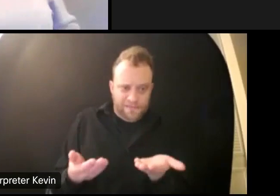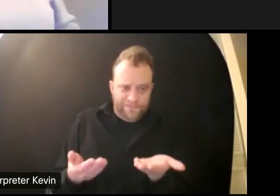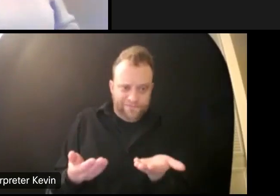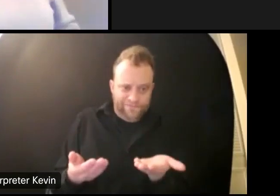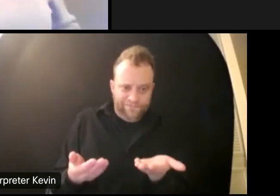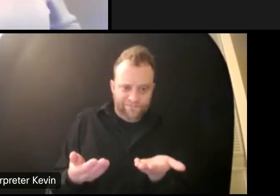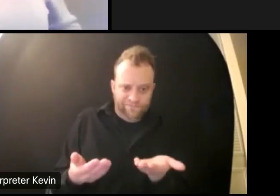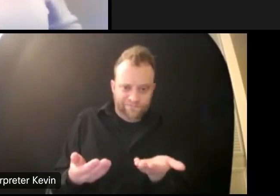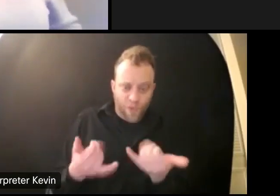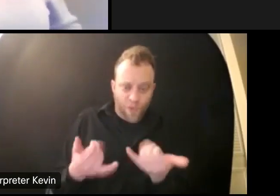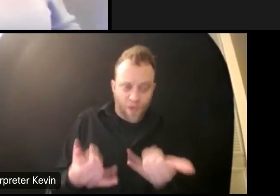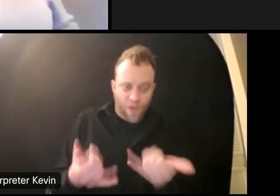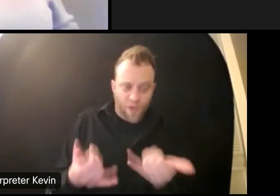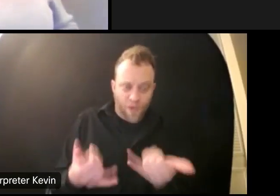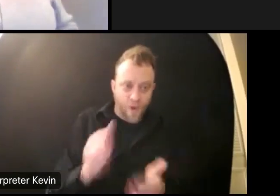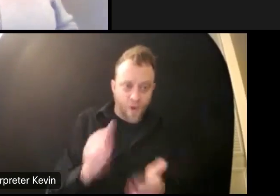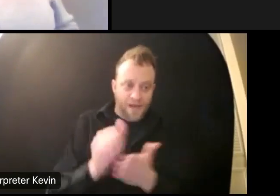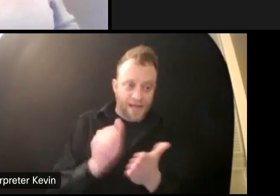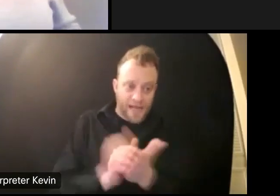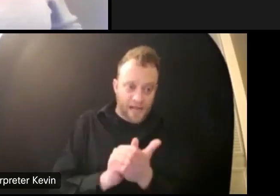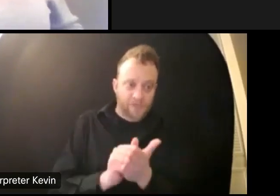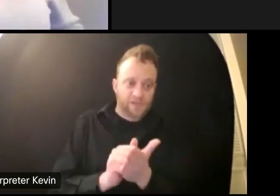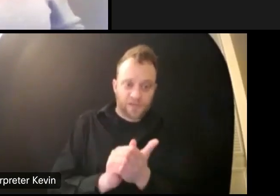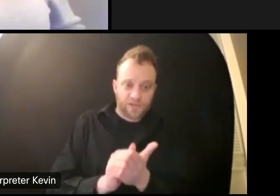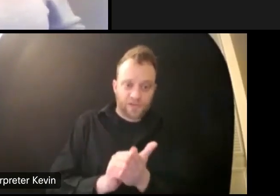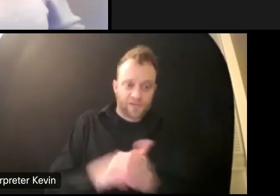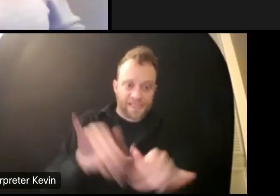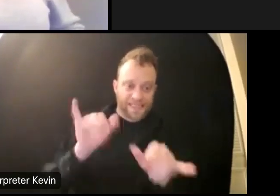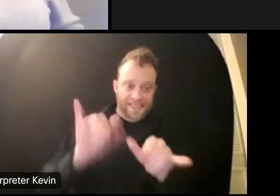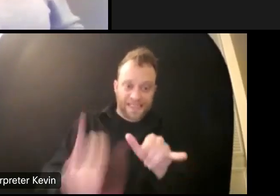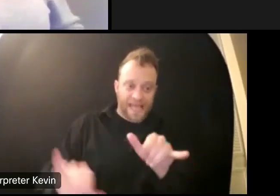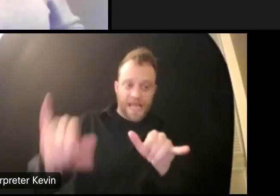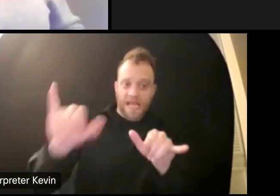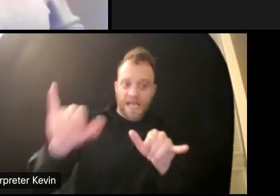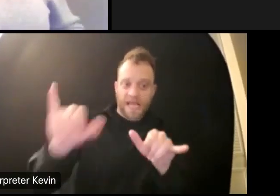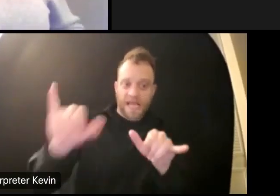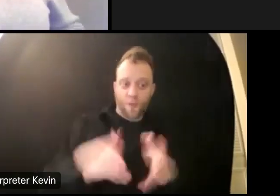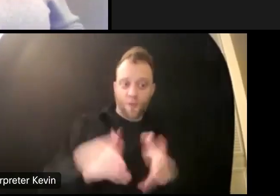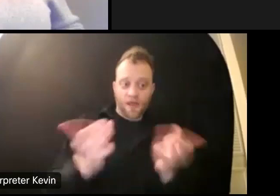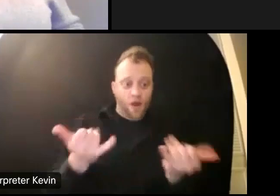Well that's certainly a change from past practice. But, so those [are] separate